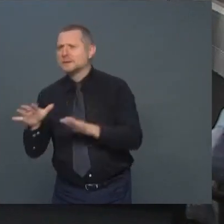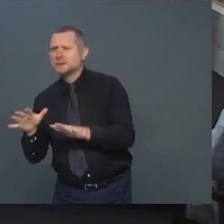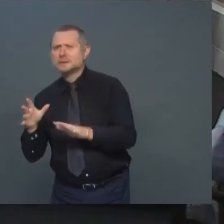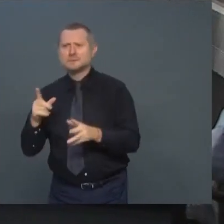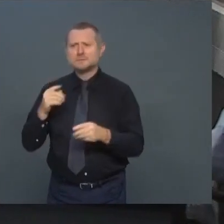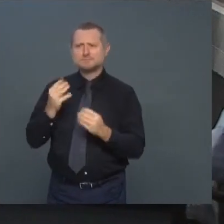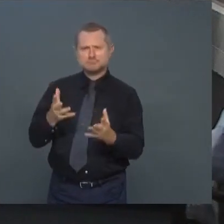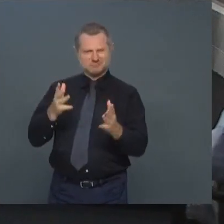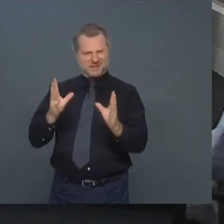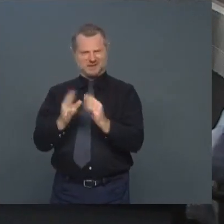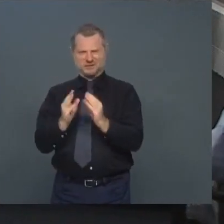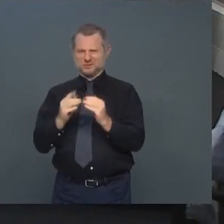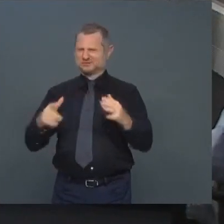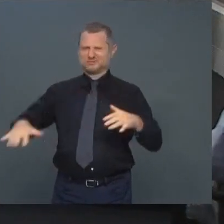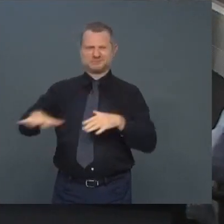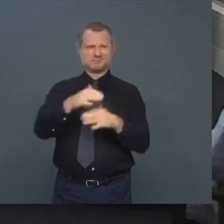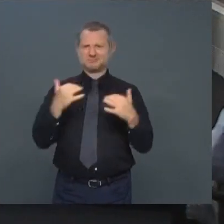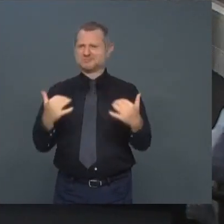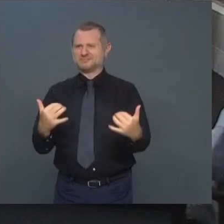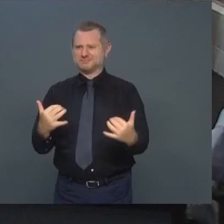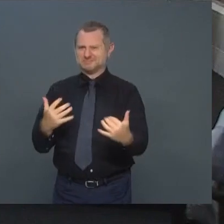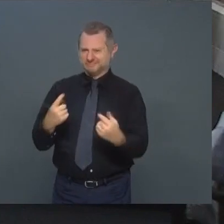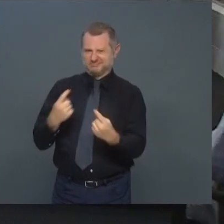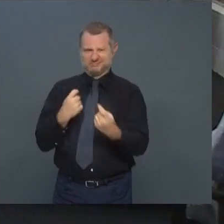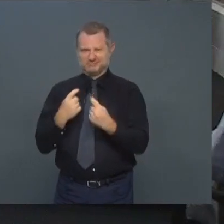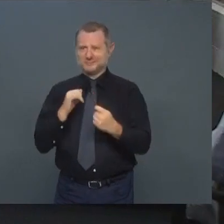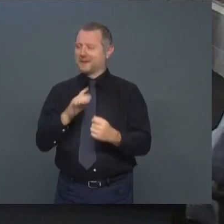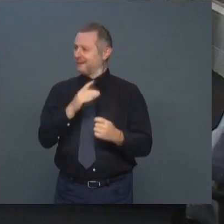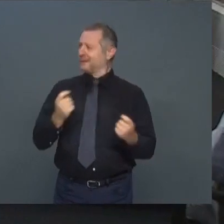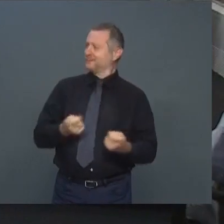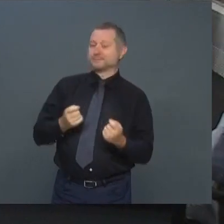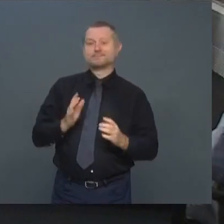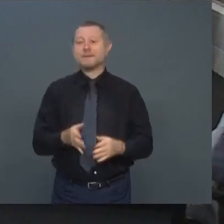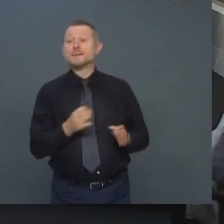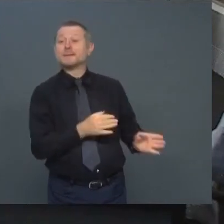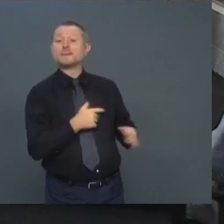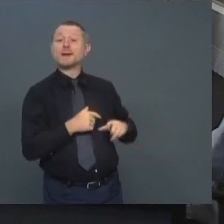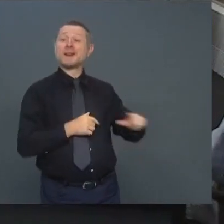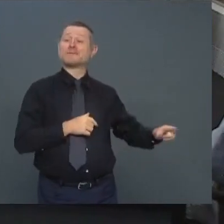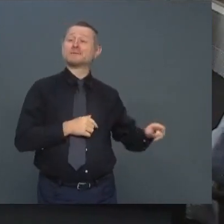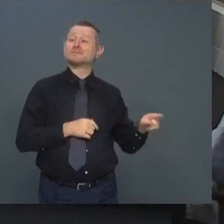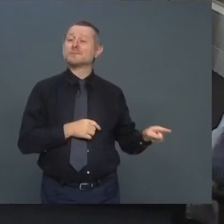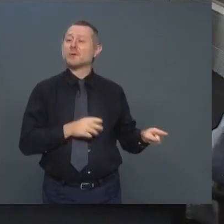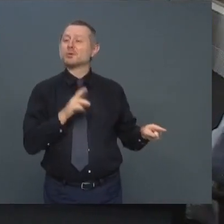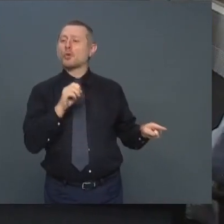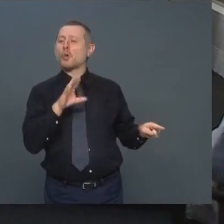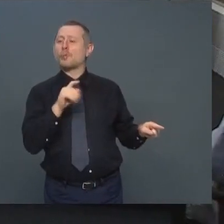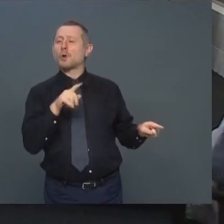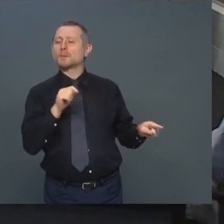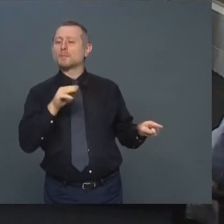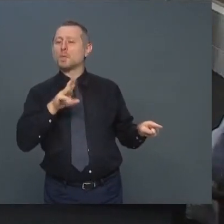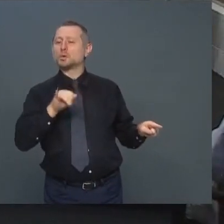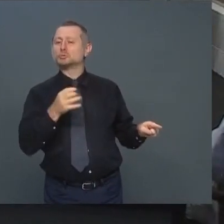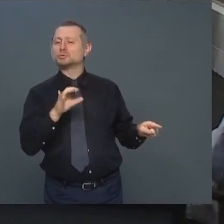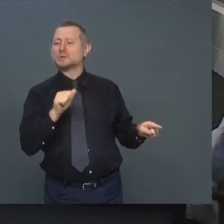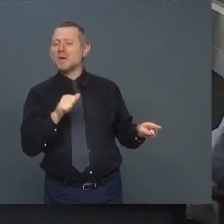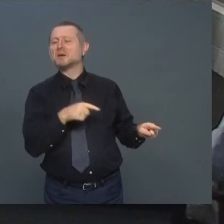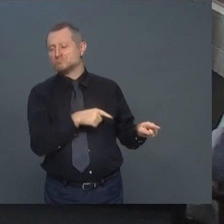GOVERNOR. HAPPY BIRTHDAY TO MELISSA.